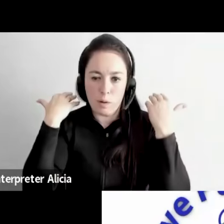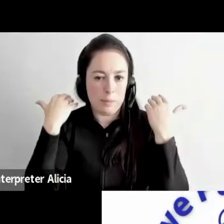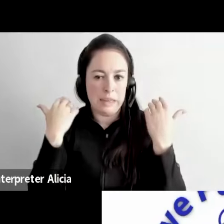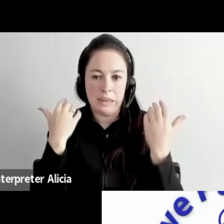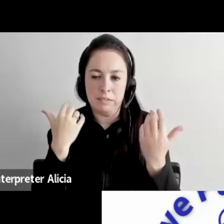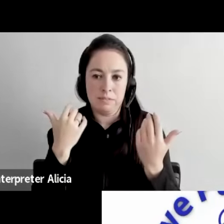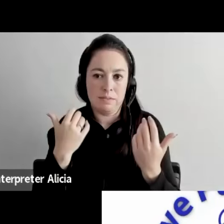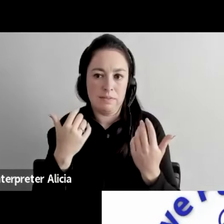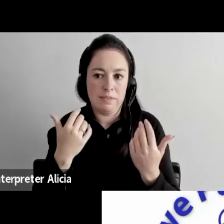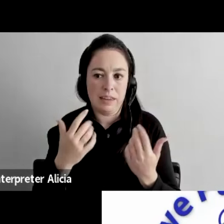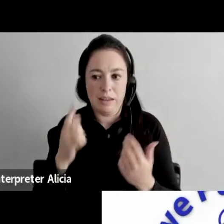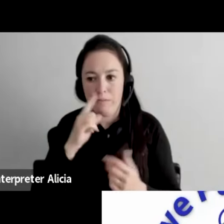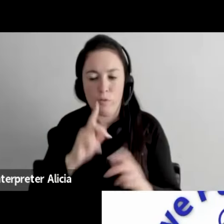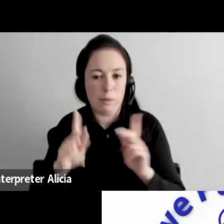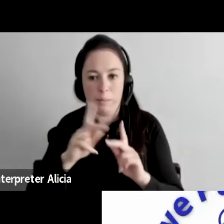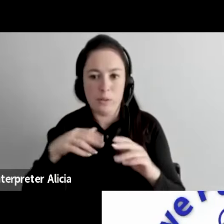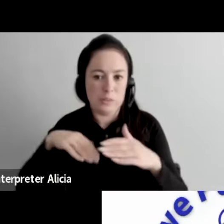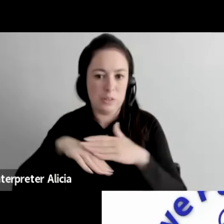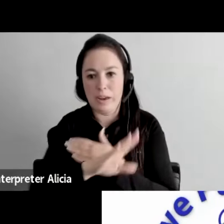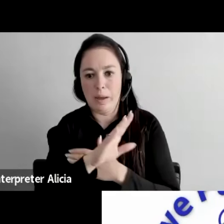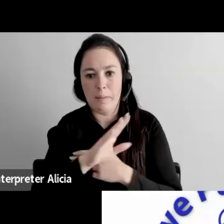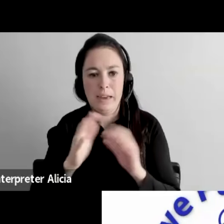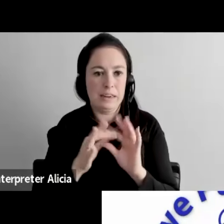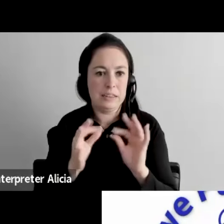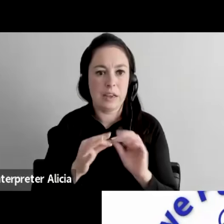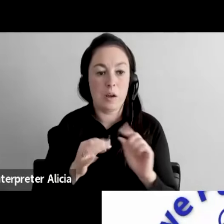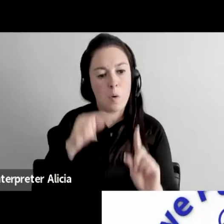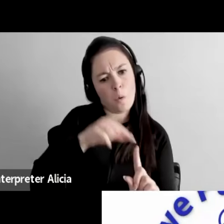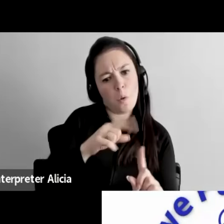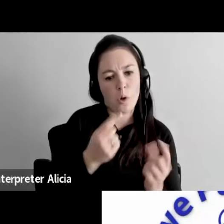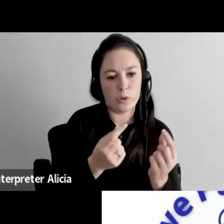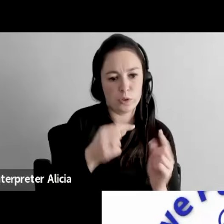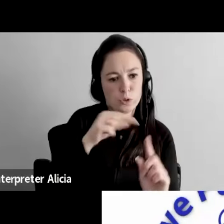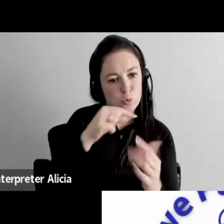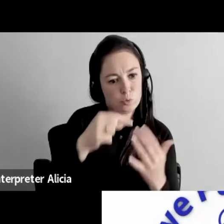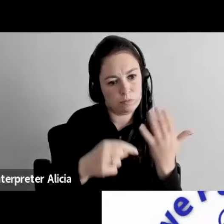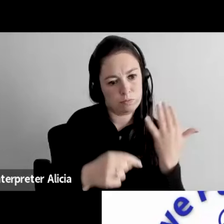specialists come in and say well this is how we're gonna do it and it's like okay well that's great but